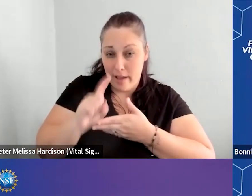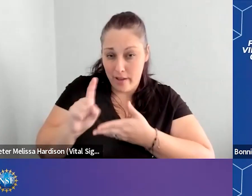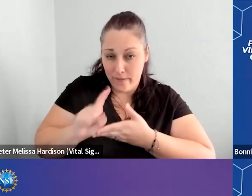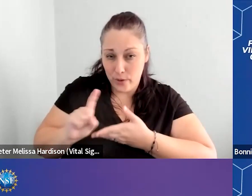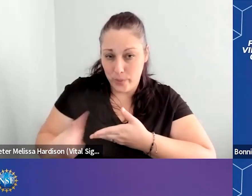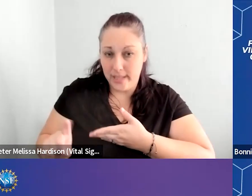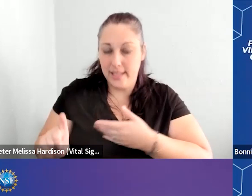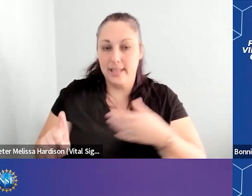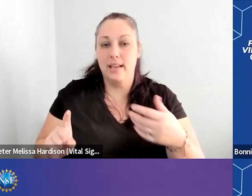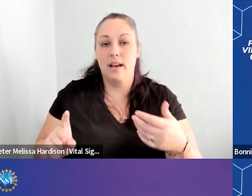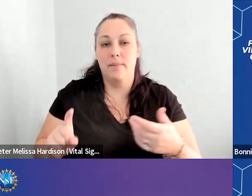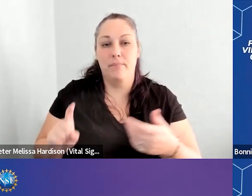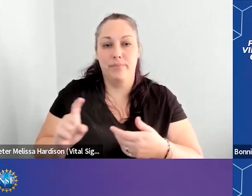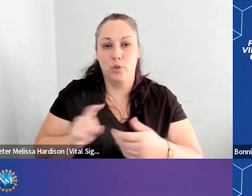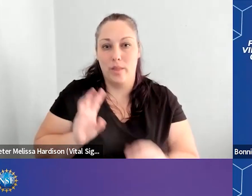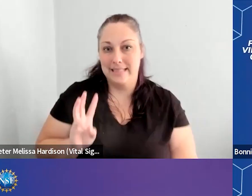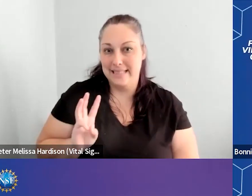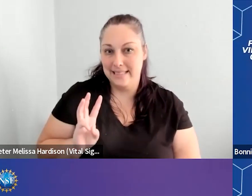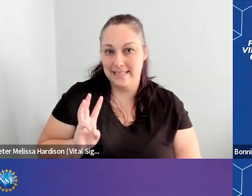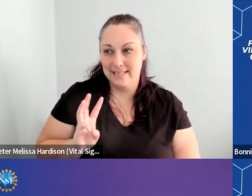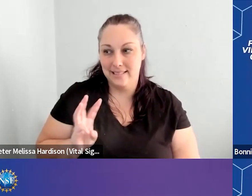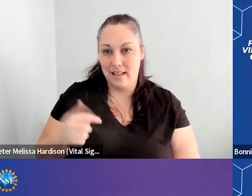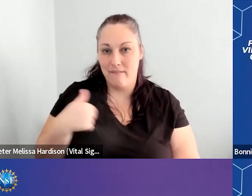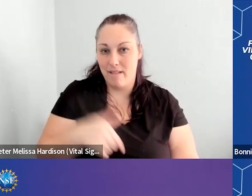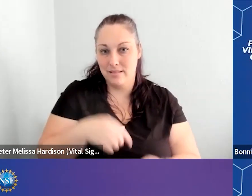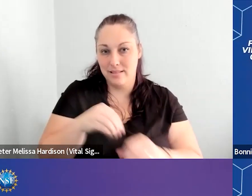And there's only six of us in the office, in the policy office.